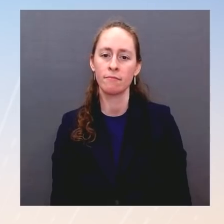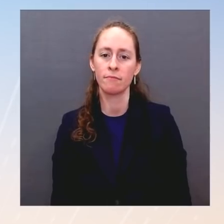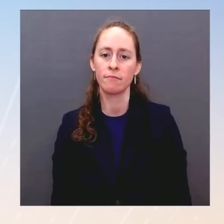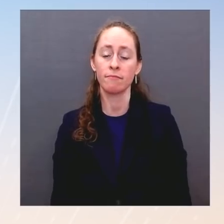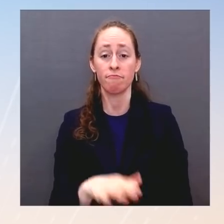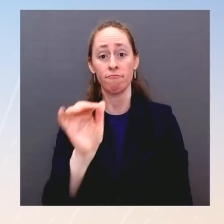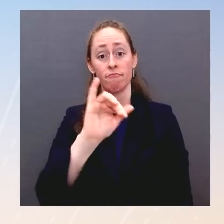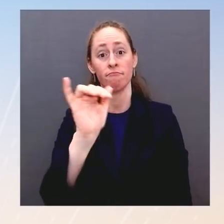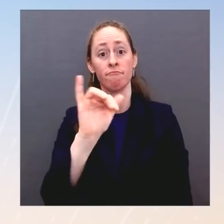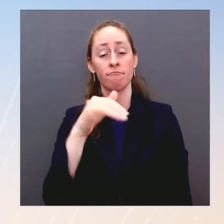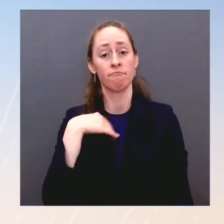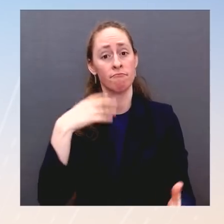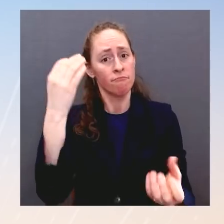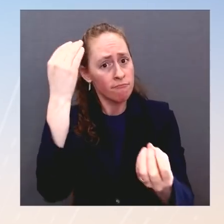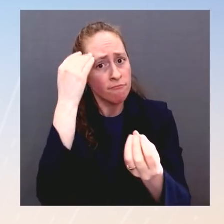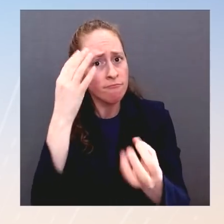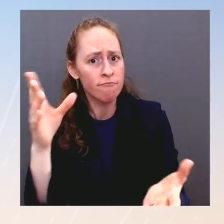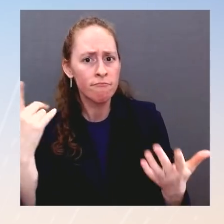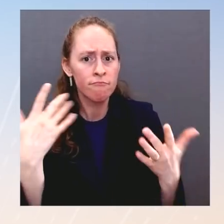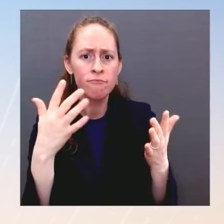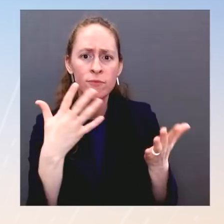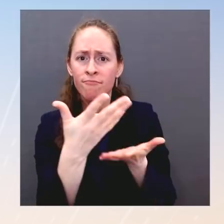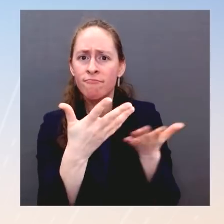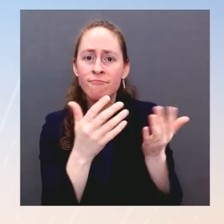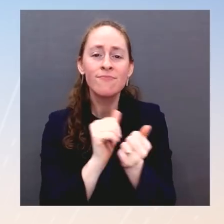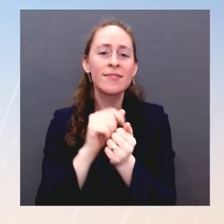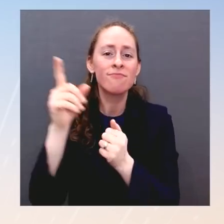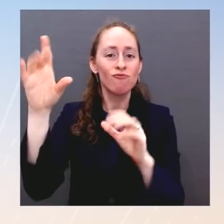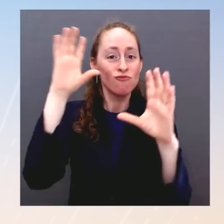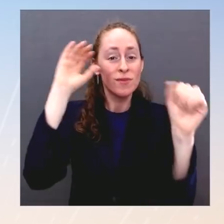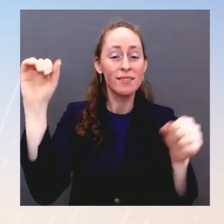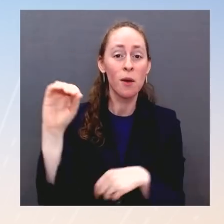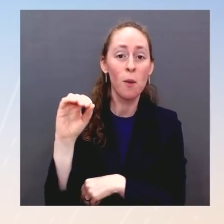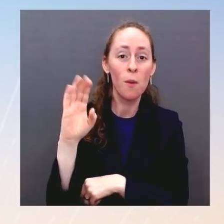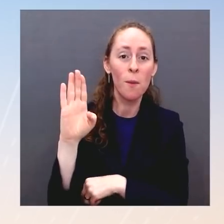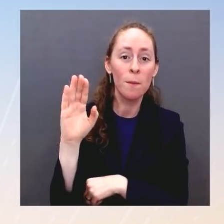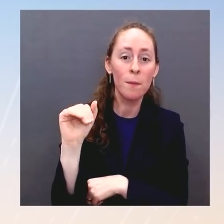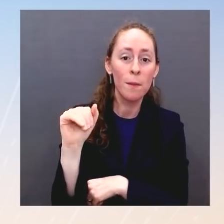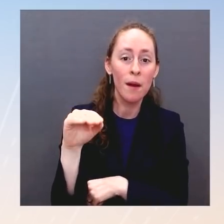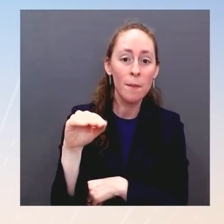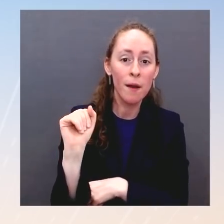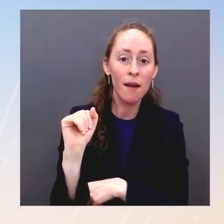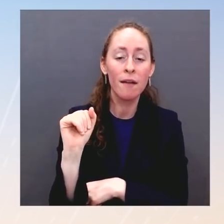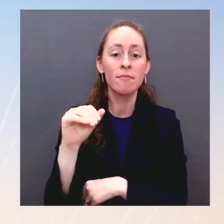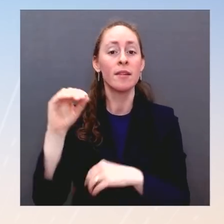And she has also been calling a range of members of Congress as a part of the announcement process. The Press: Just one more.